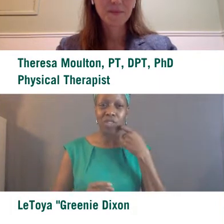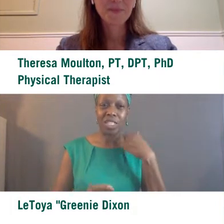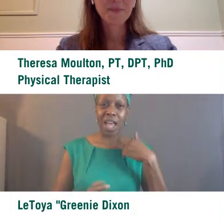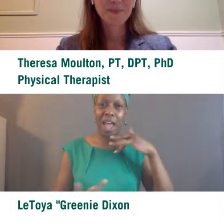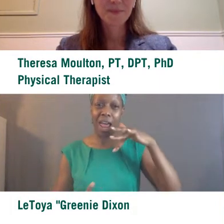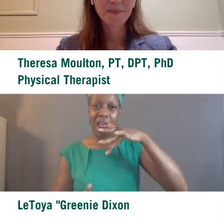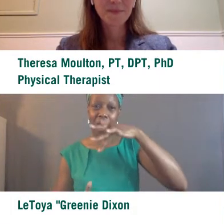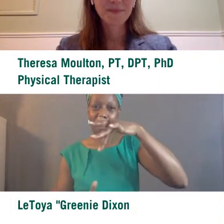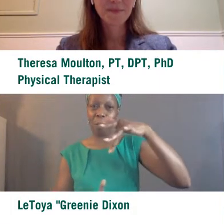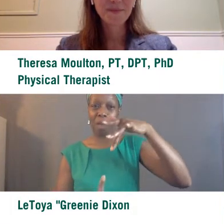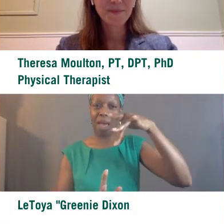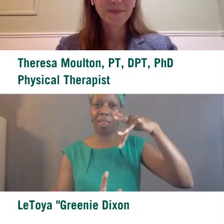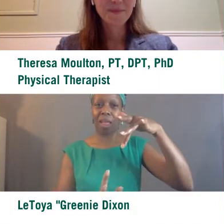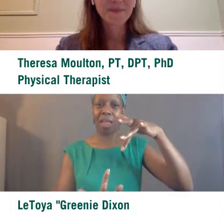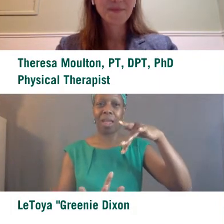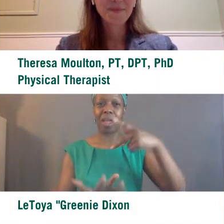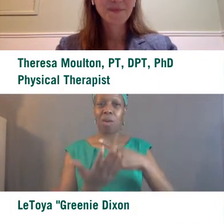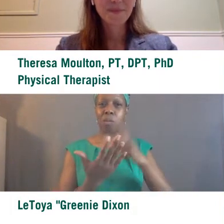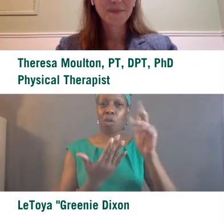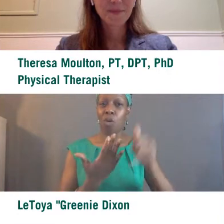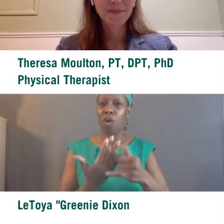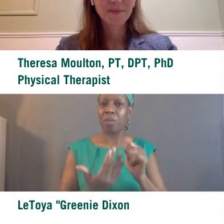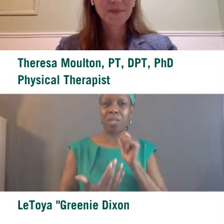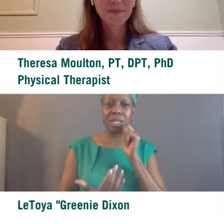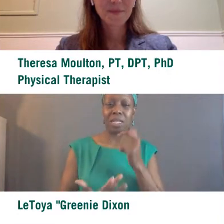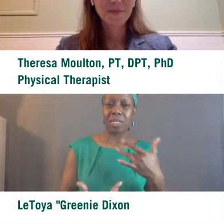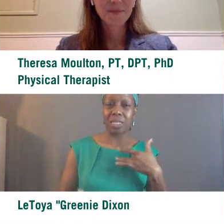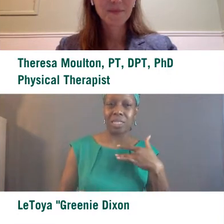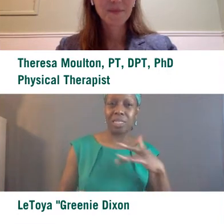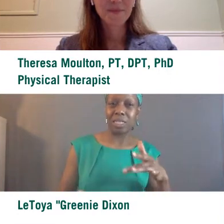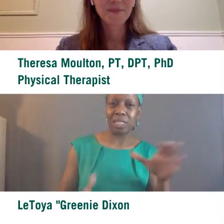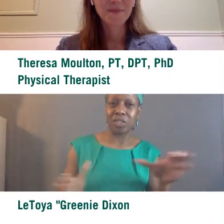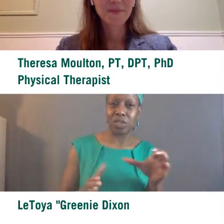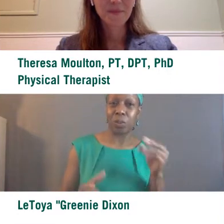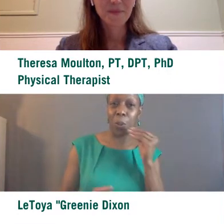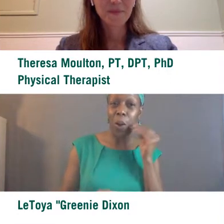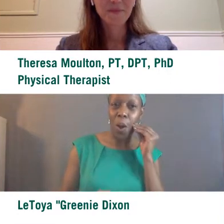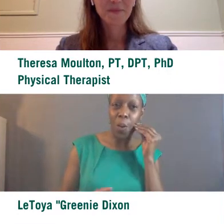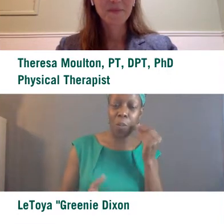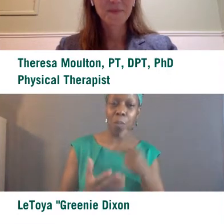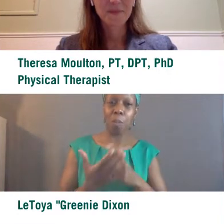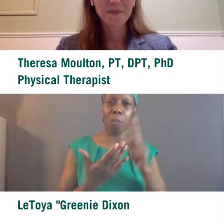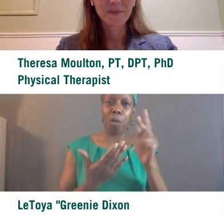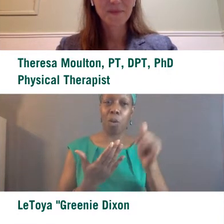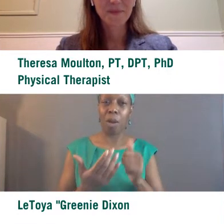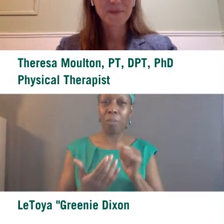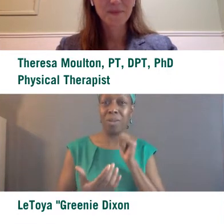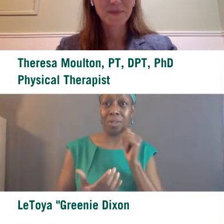that doesn't typically do home programming, or even in person programming, but they had time.